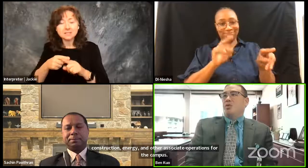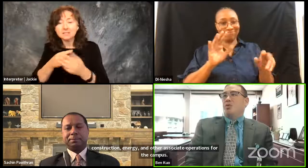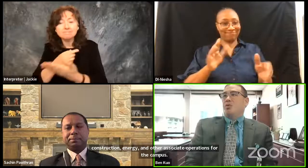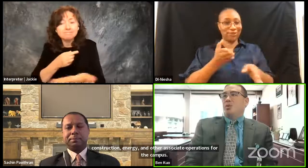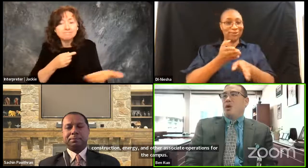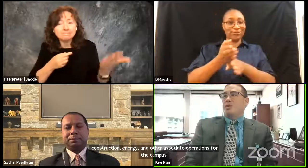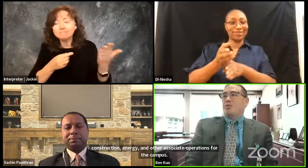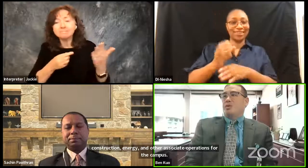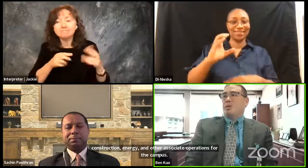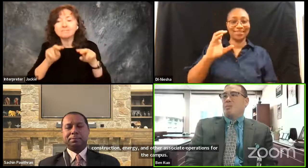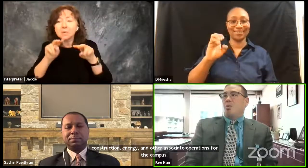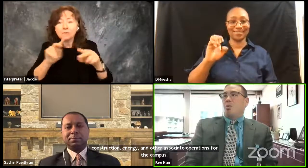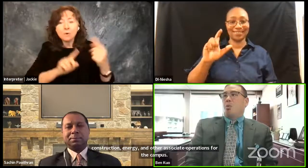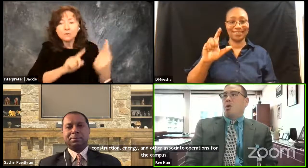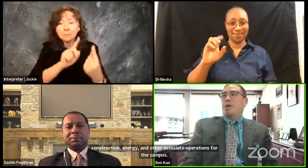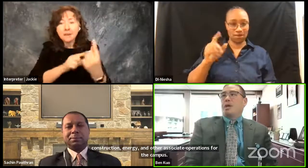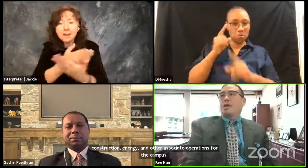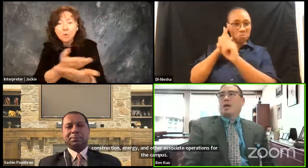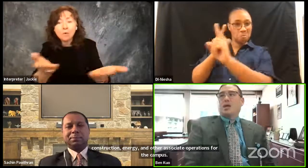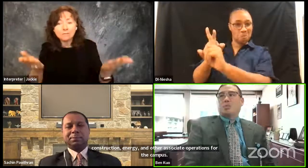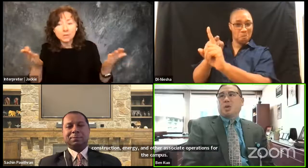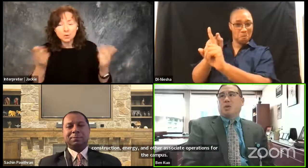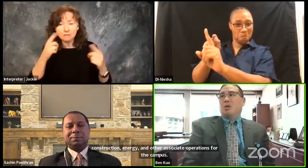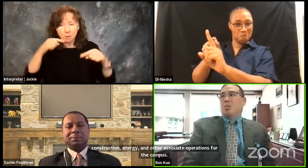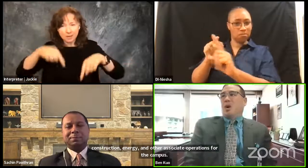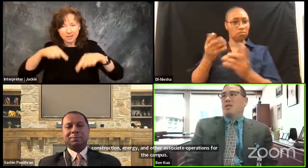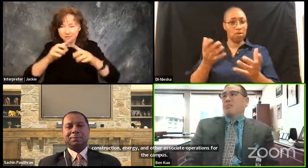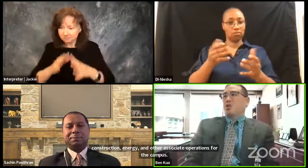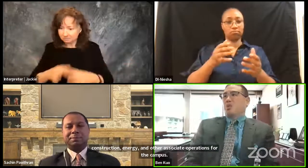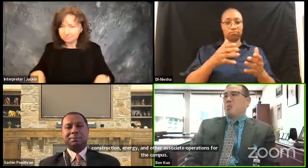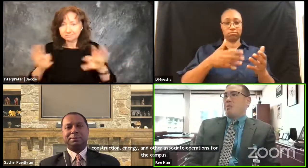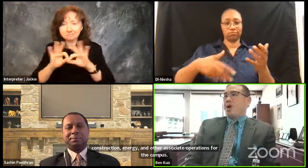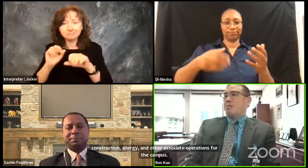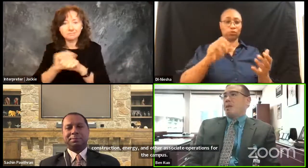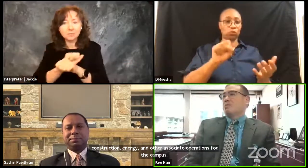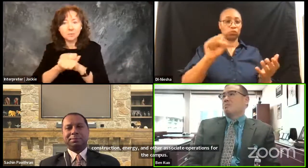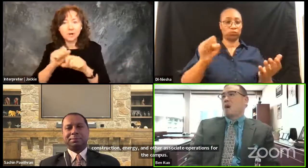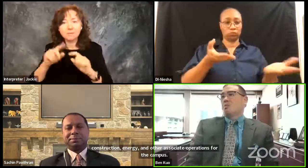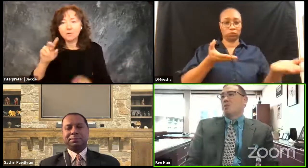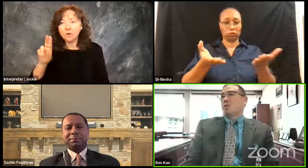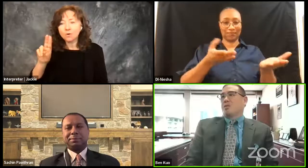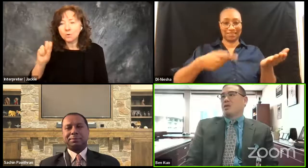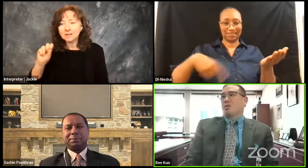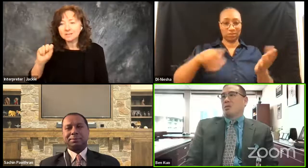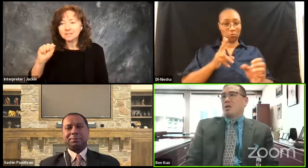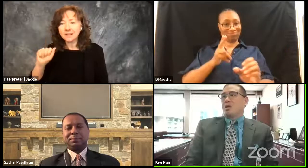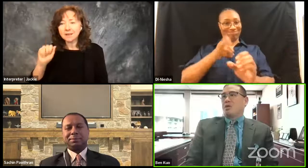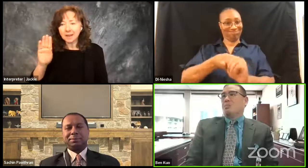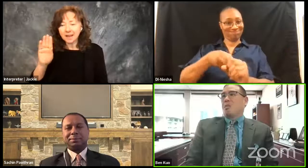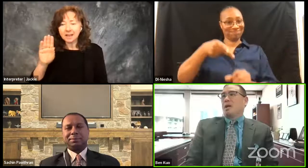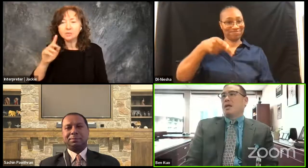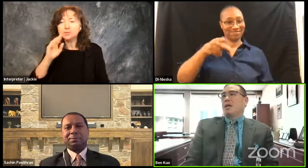you throughout this important work, as we want to make sure that we provide the best possible service to the U.S. public.